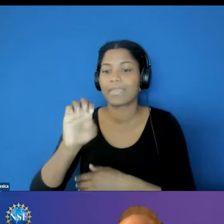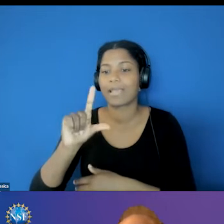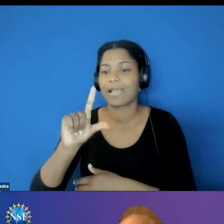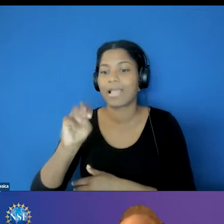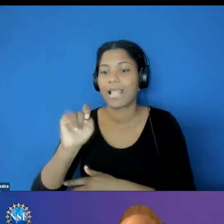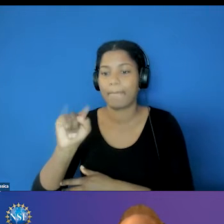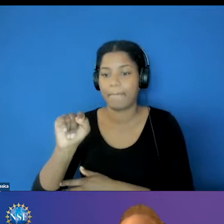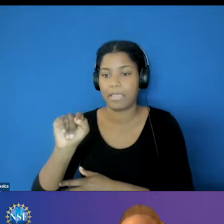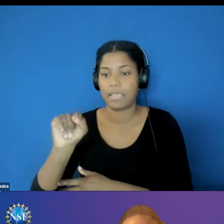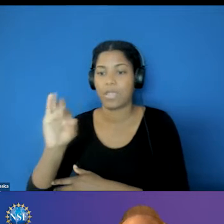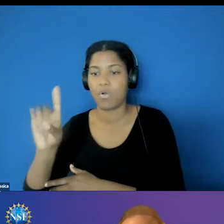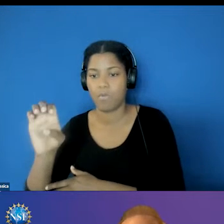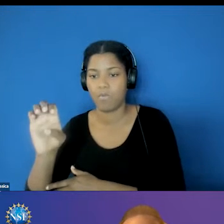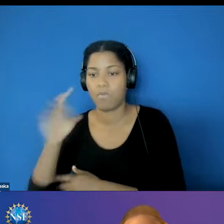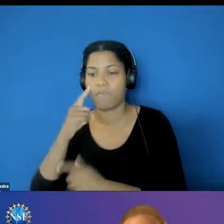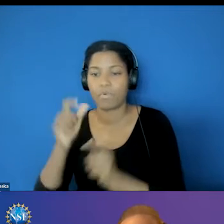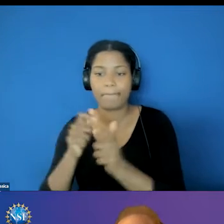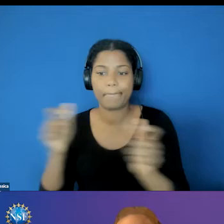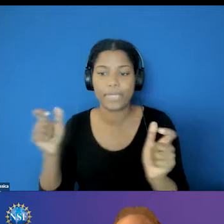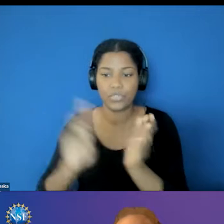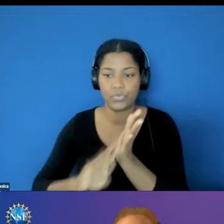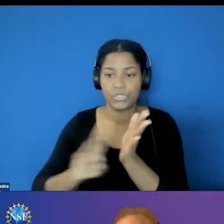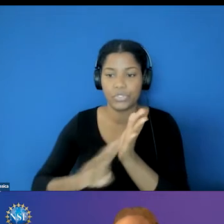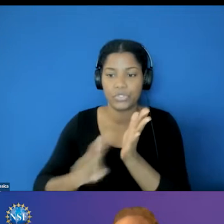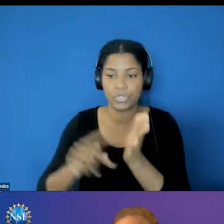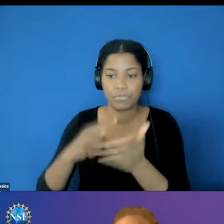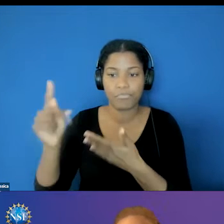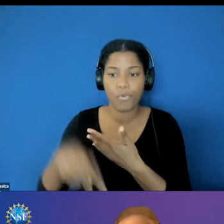and for a Major Research Instrumentation Program it's 1189.